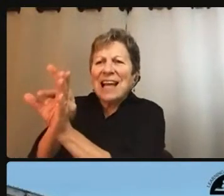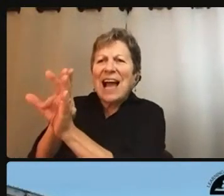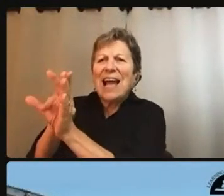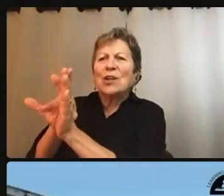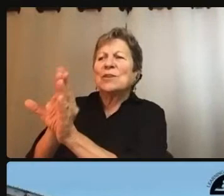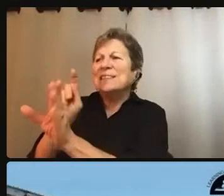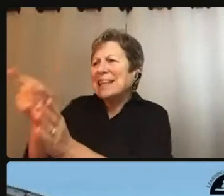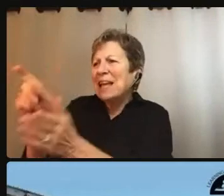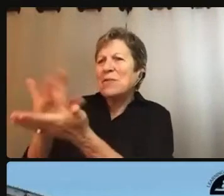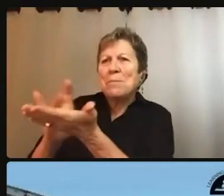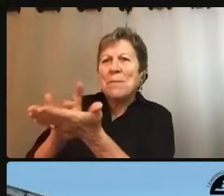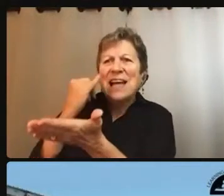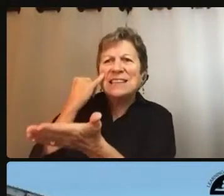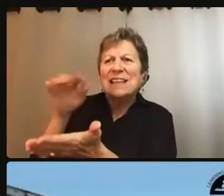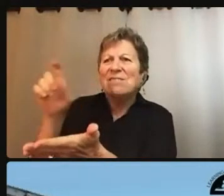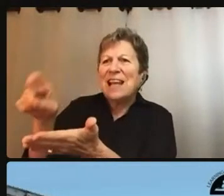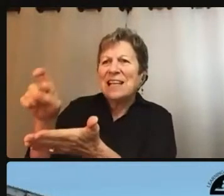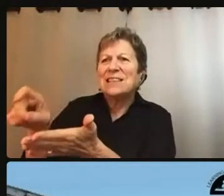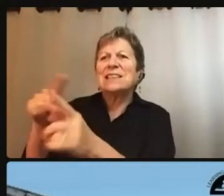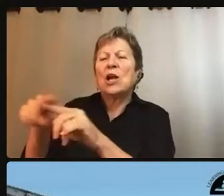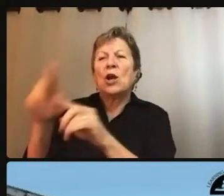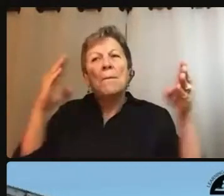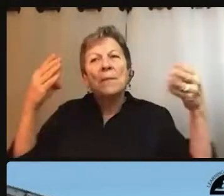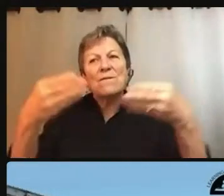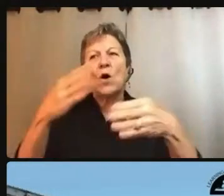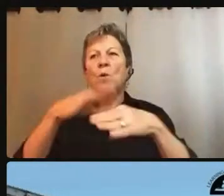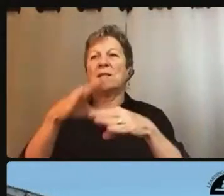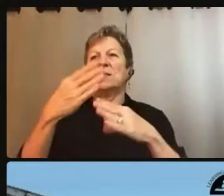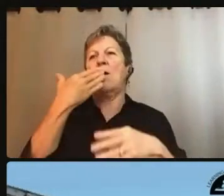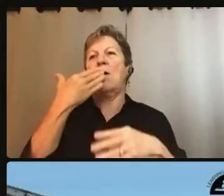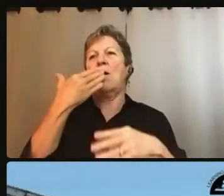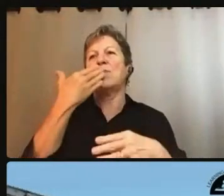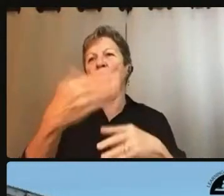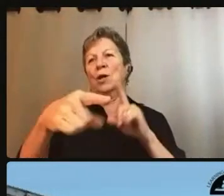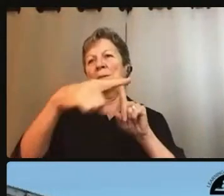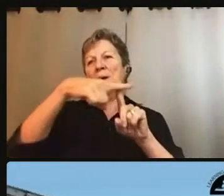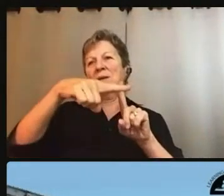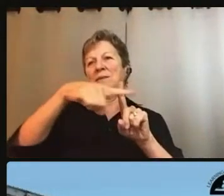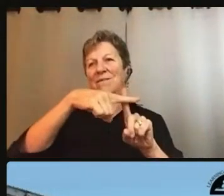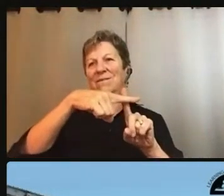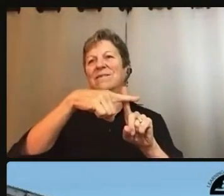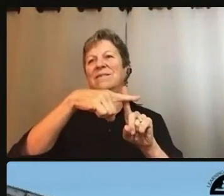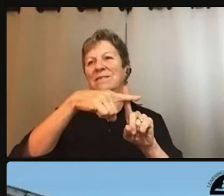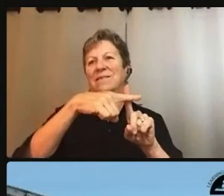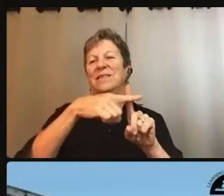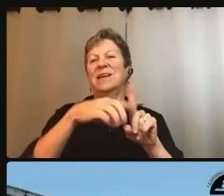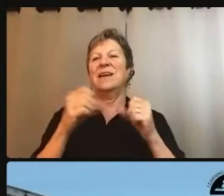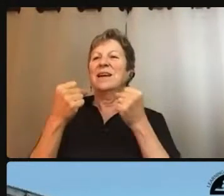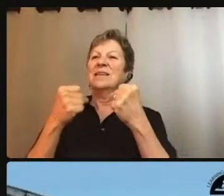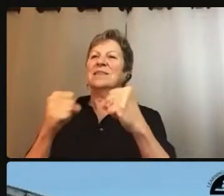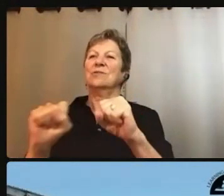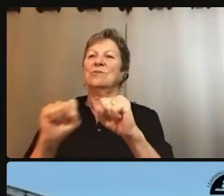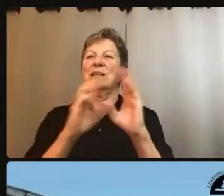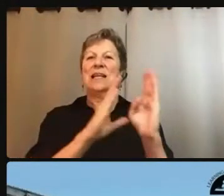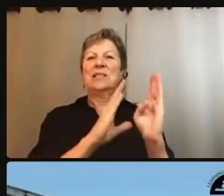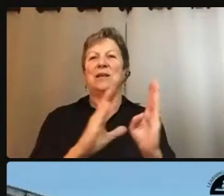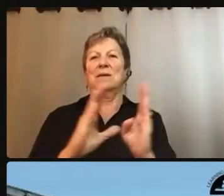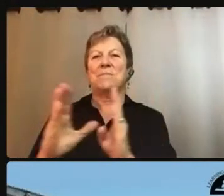GIVEN THEIR MEDS. YES. TAKE THEM TO THEIR PSYCHIATRIST FOCUS ON THEIR GOOD.